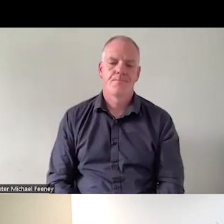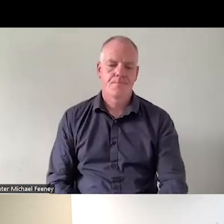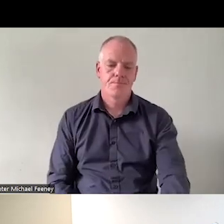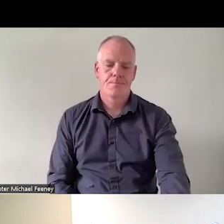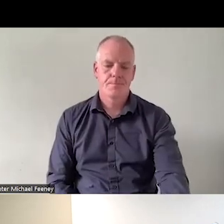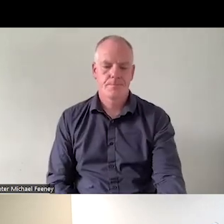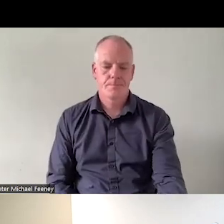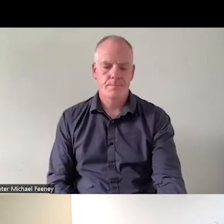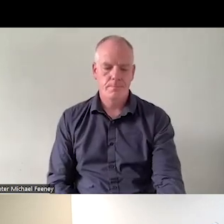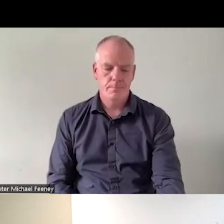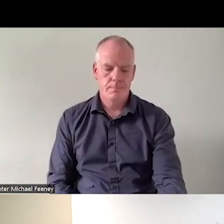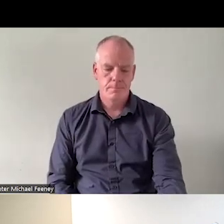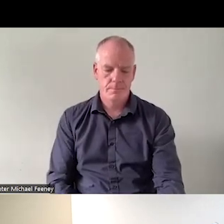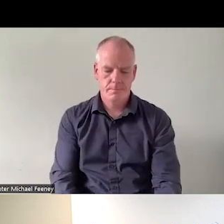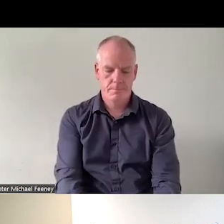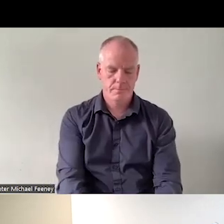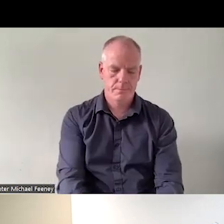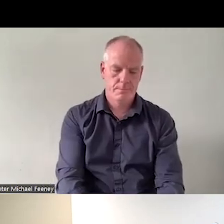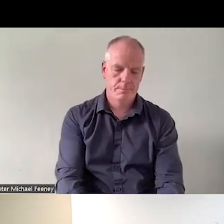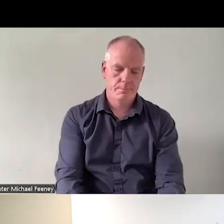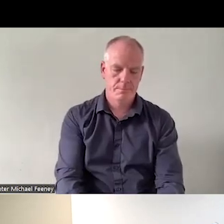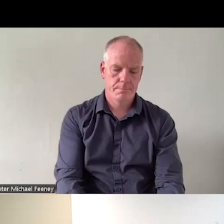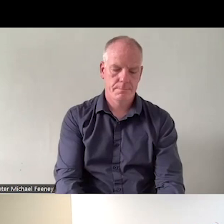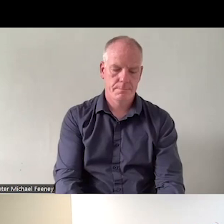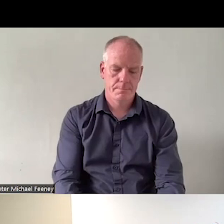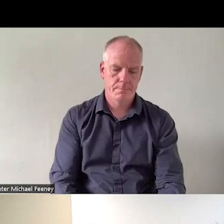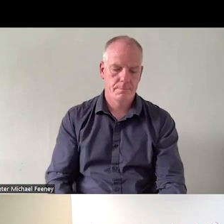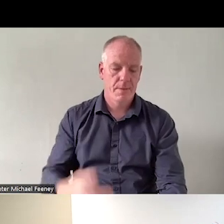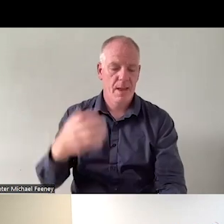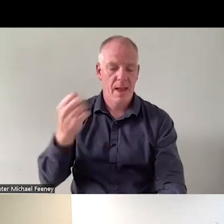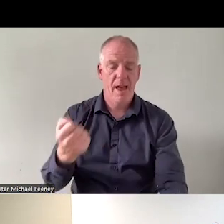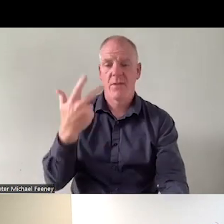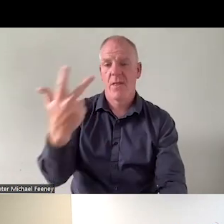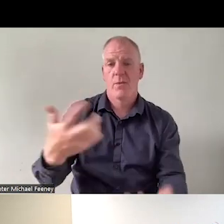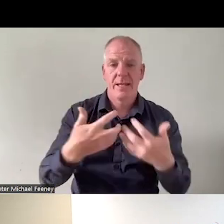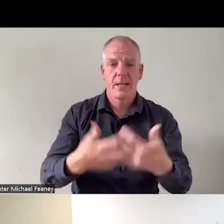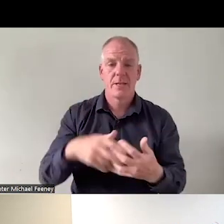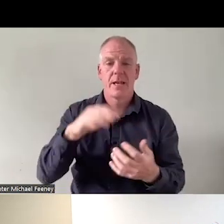Current technologies – there's really only three general ones at the moment. Infrared, been around for a long time,